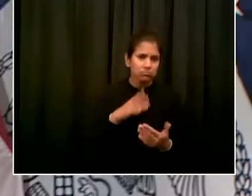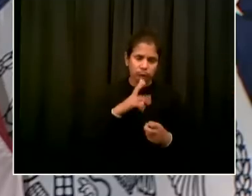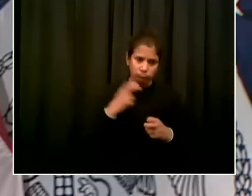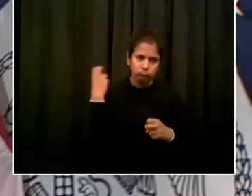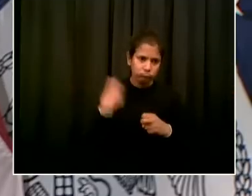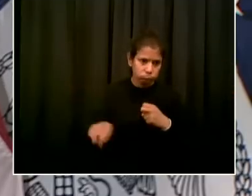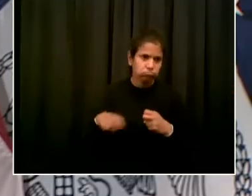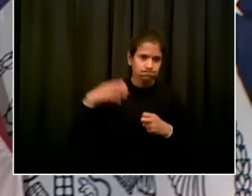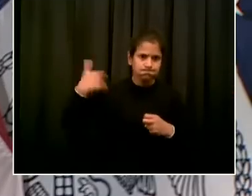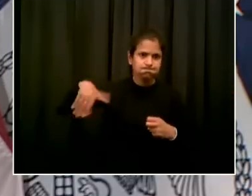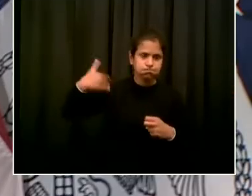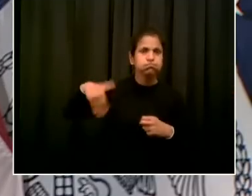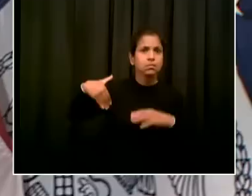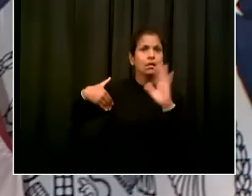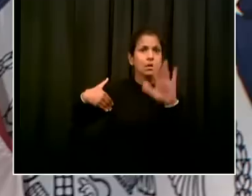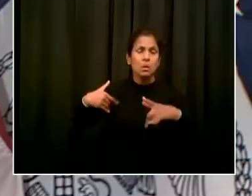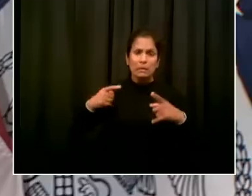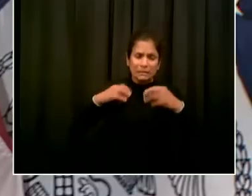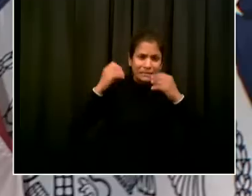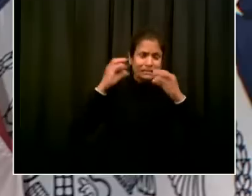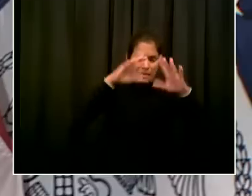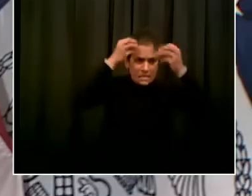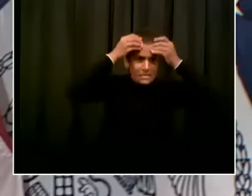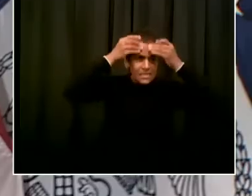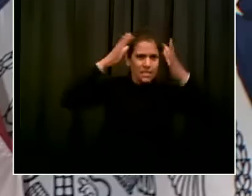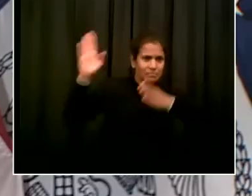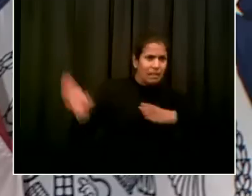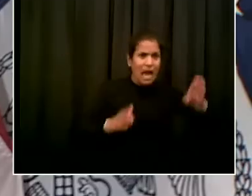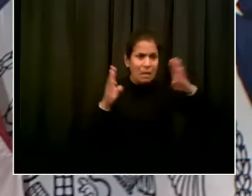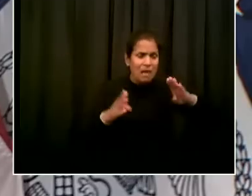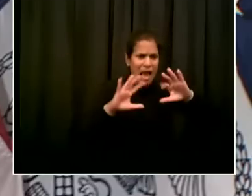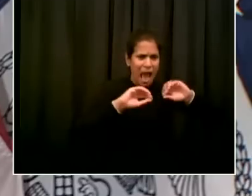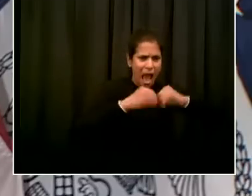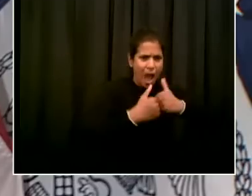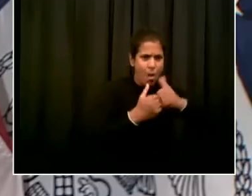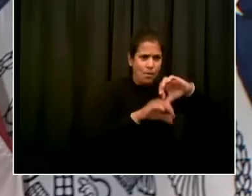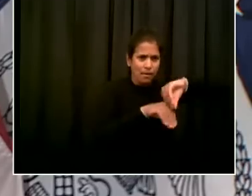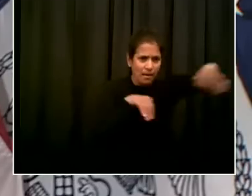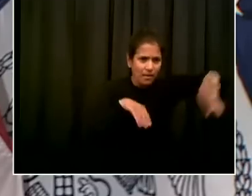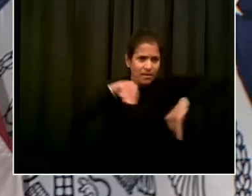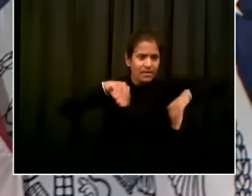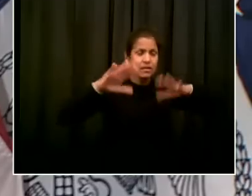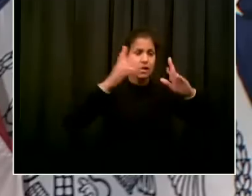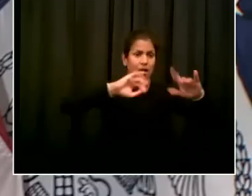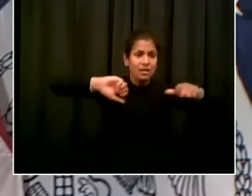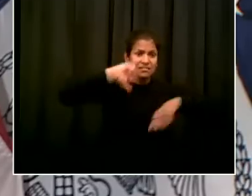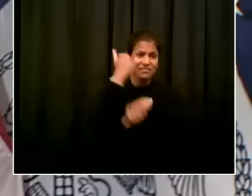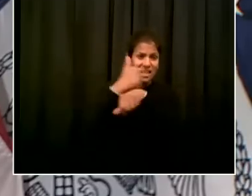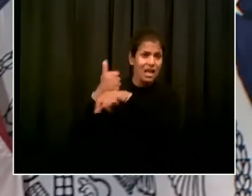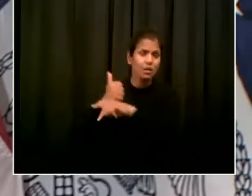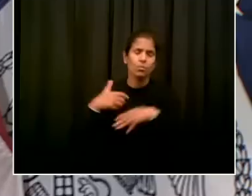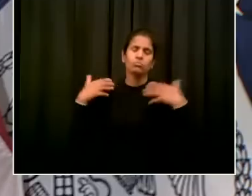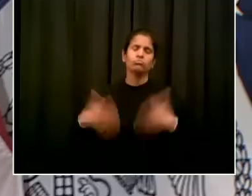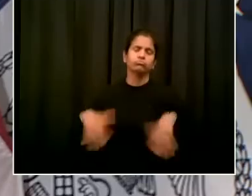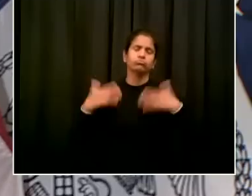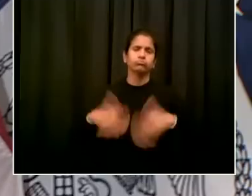SPECIFIC CHALLENGES LATELY IN THESE ZONES. NOW, MORE AND MORE ATTENTION IS GOING TO BE TURNED TO THE RVEY QUESTIONS THAT YOU ARE RAISING.